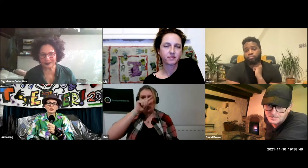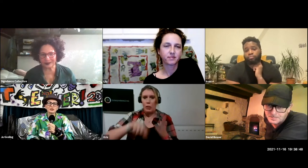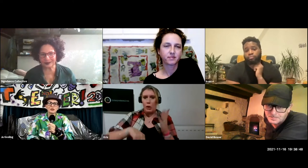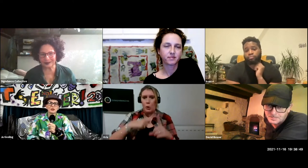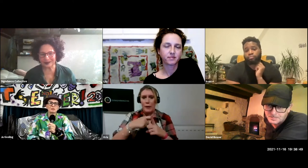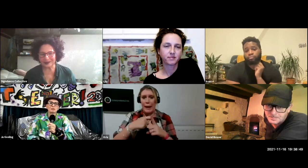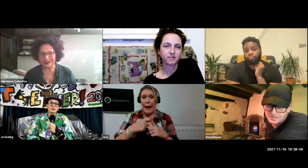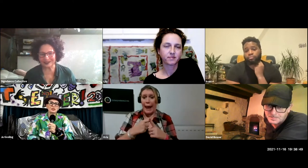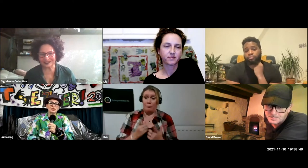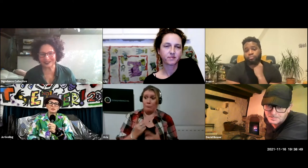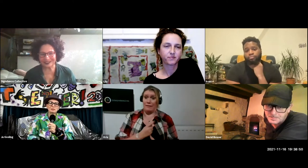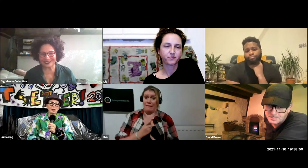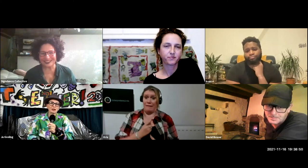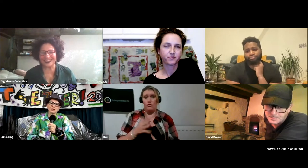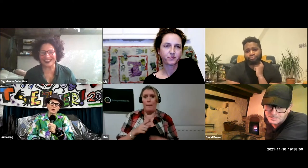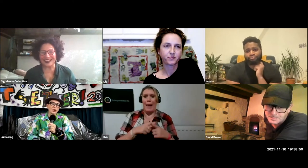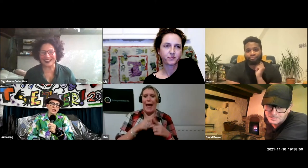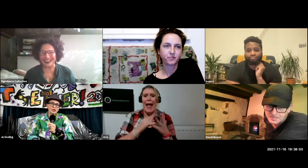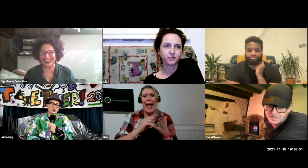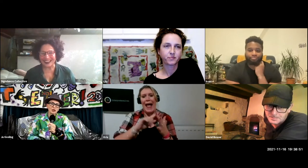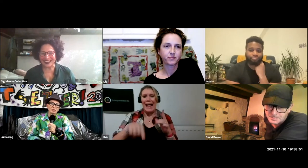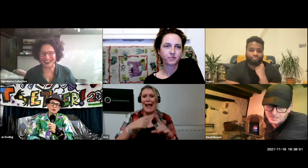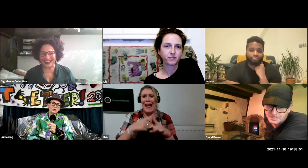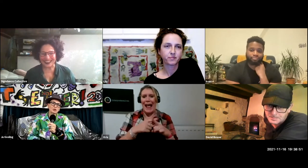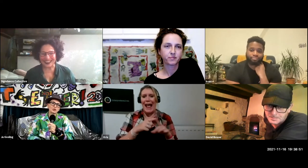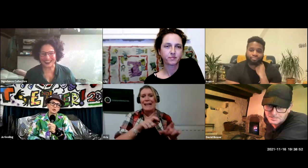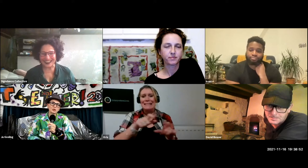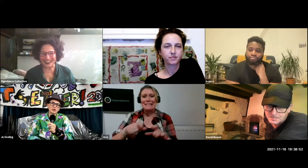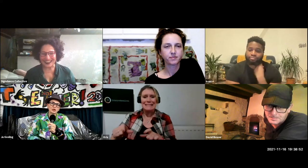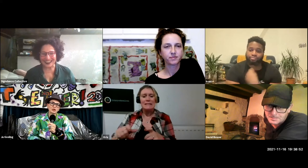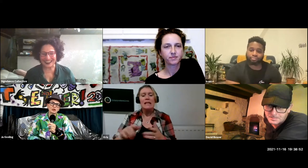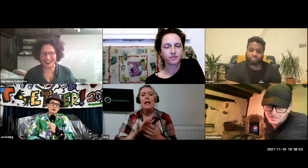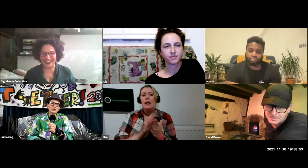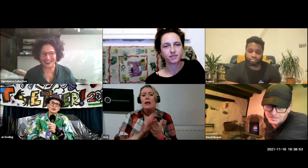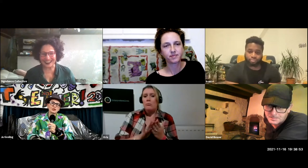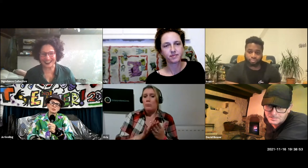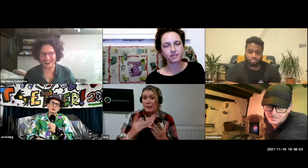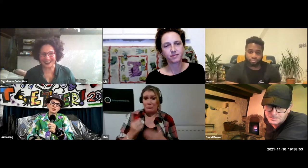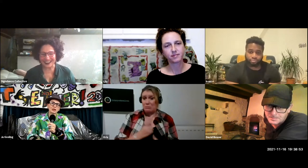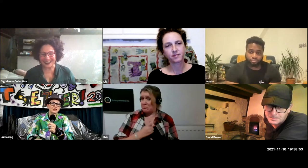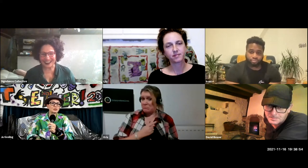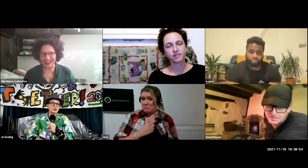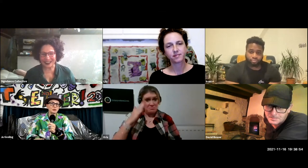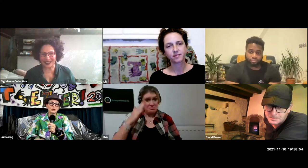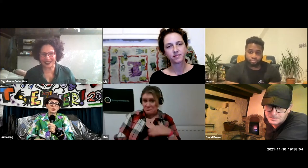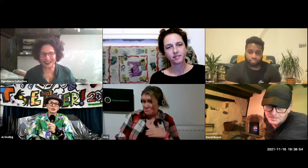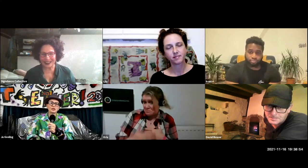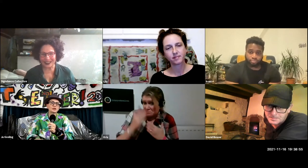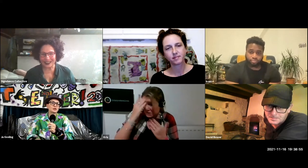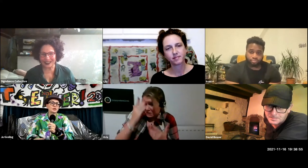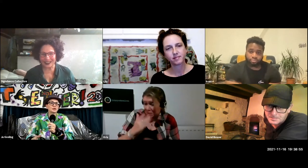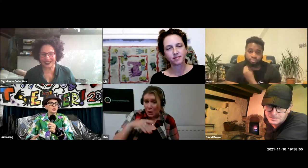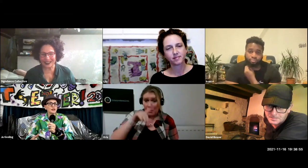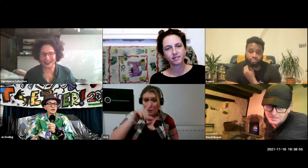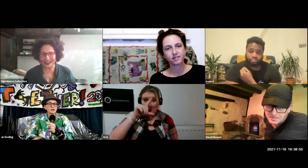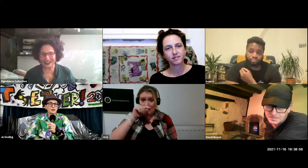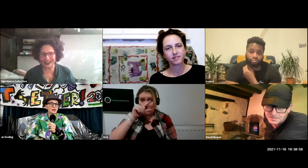well wasn't there? Not now, there are no digital sounds in the performance. That is so interesting, I thought I could hear the waves at one point, at